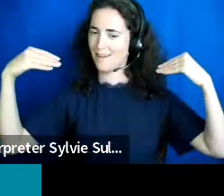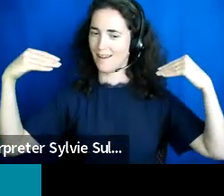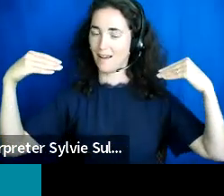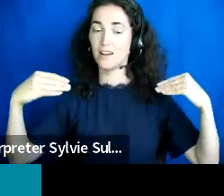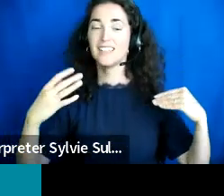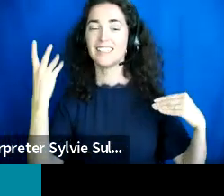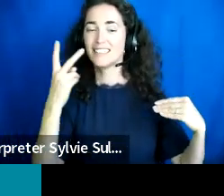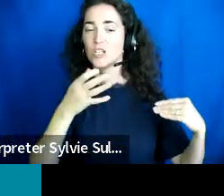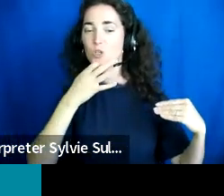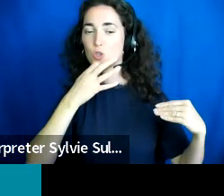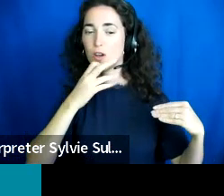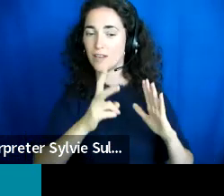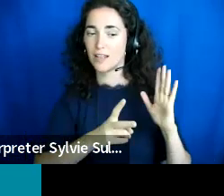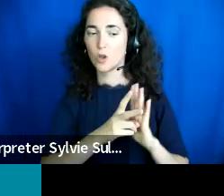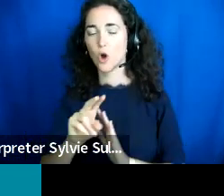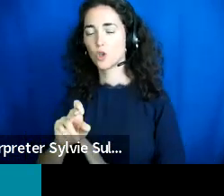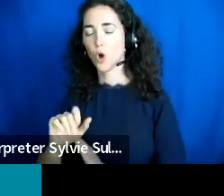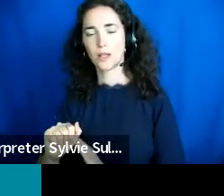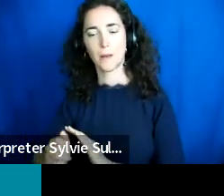Nolan bowling with the help of one of our volunteers.